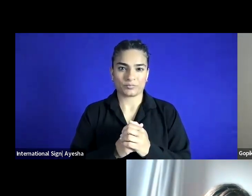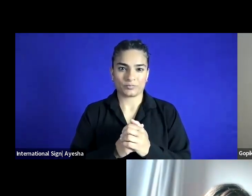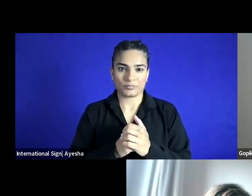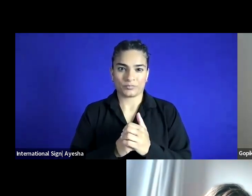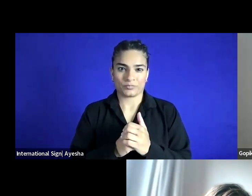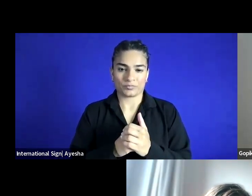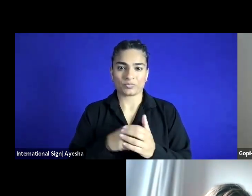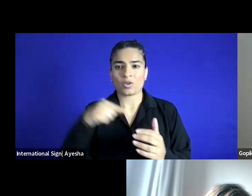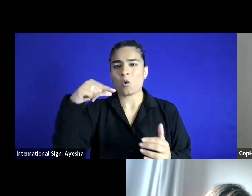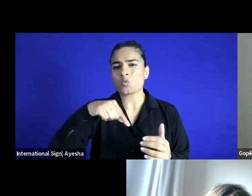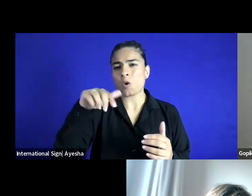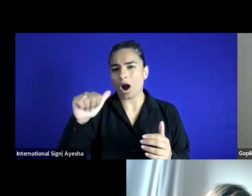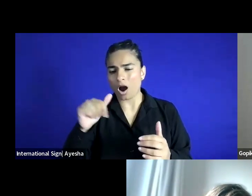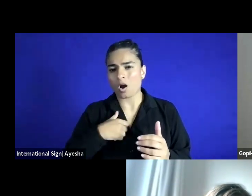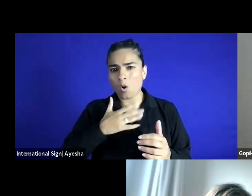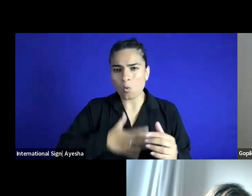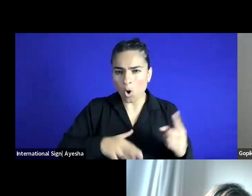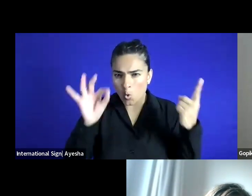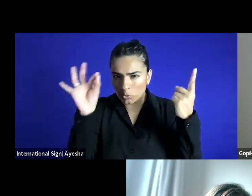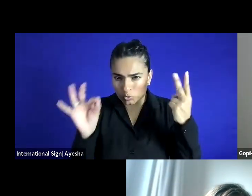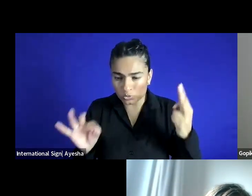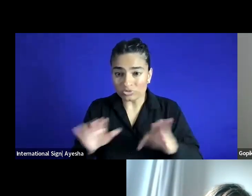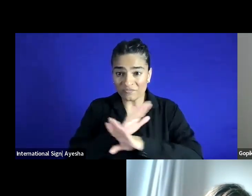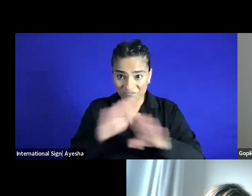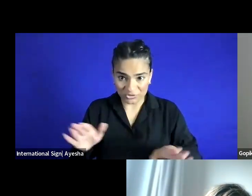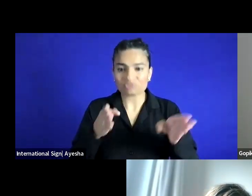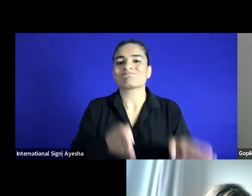and then we can go into the app, for the last 30 minutes. Sure.